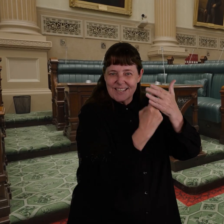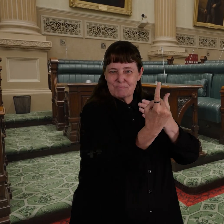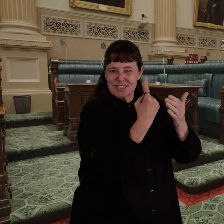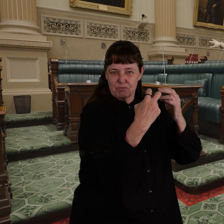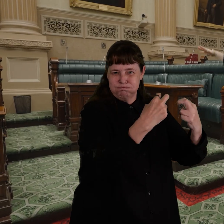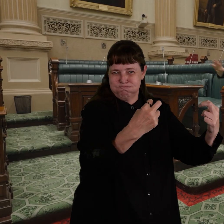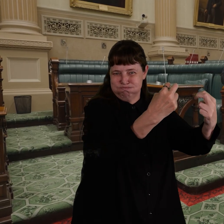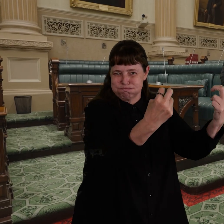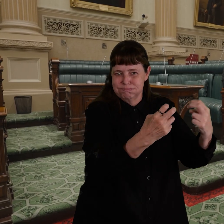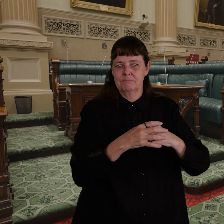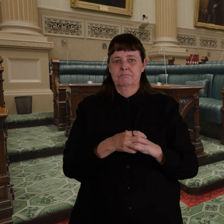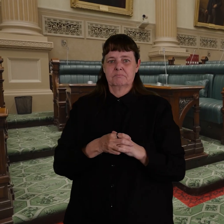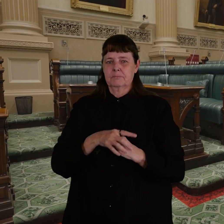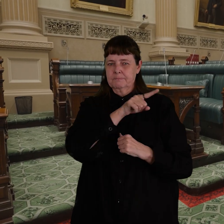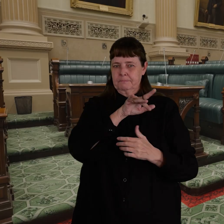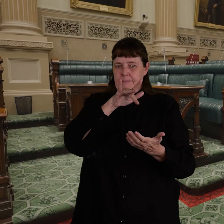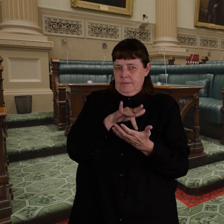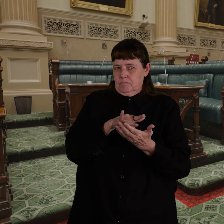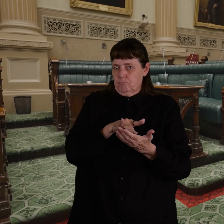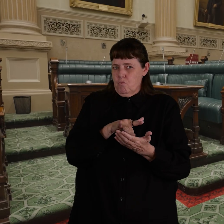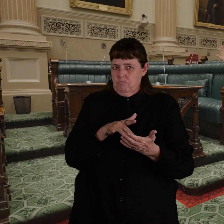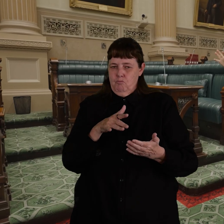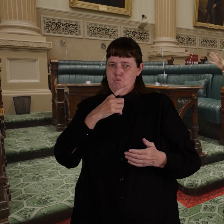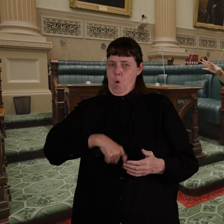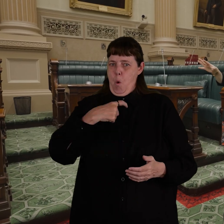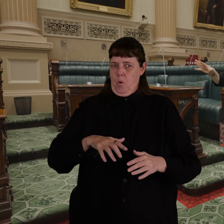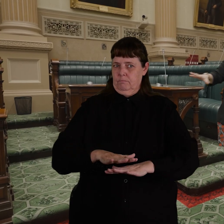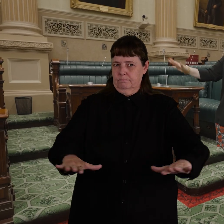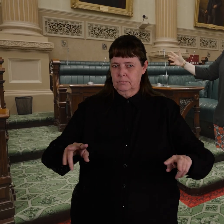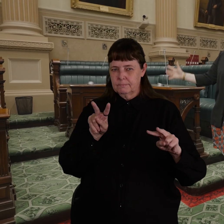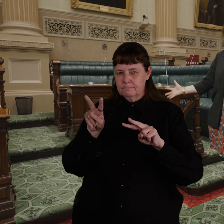of independents sitting on the crossbench here, and those are the core positions on